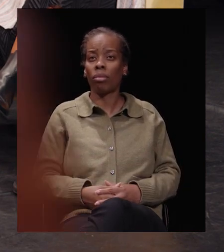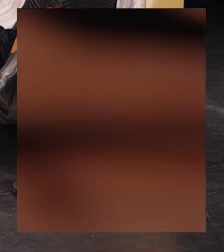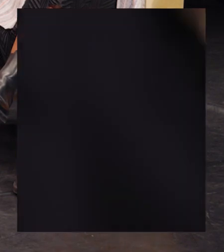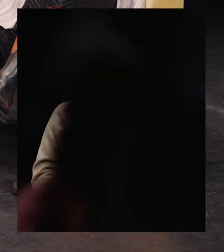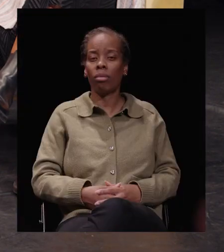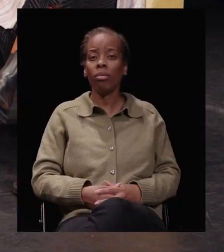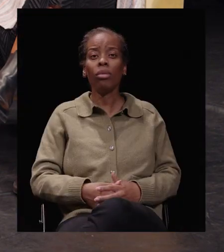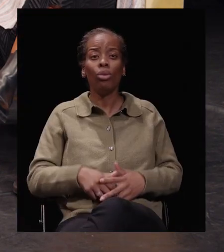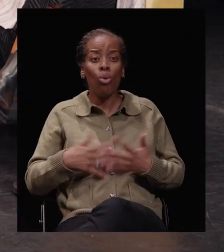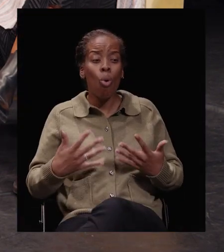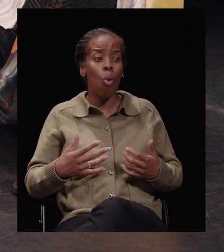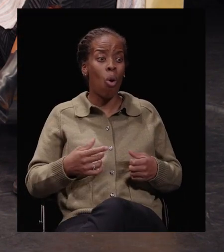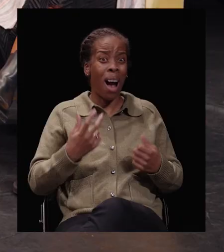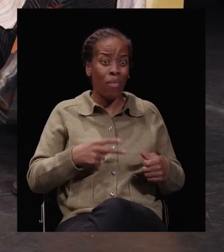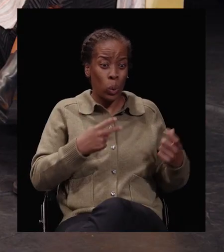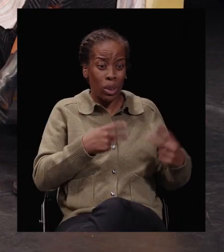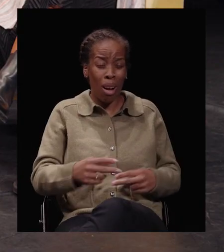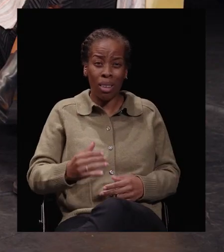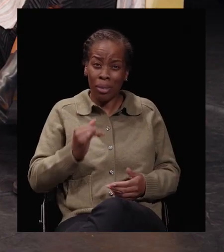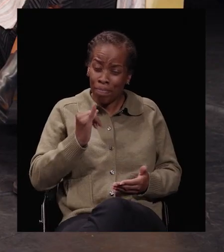with injury or your,